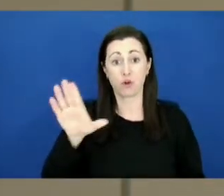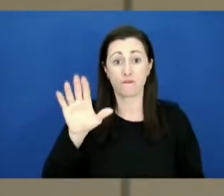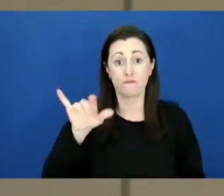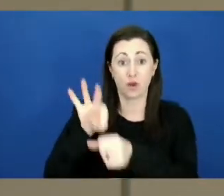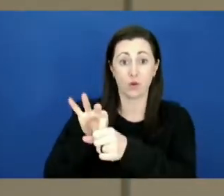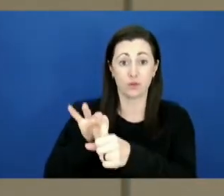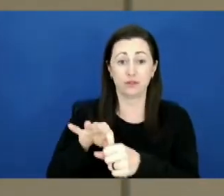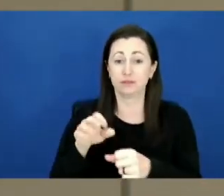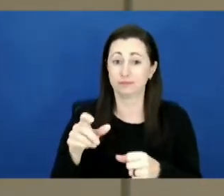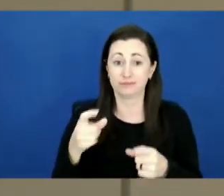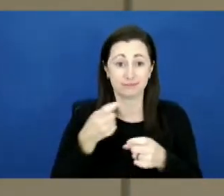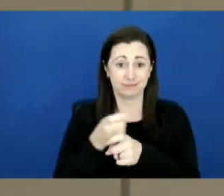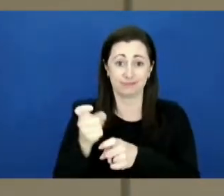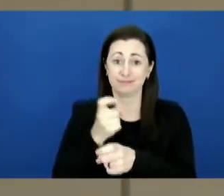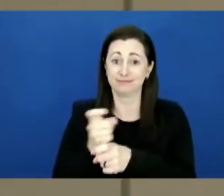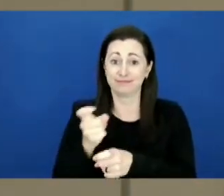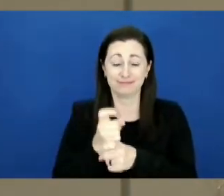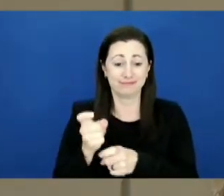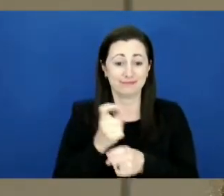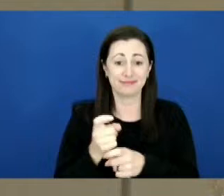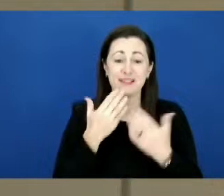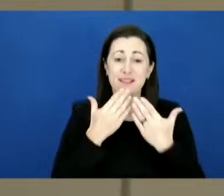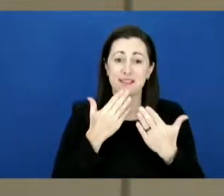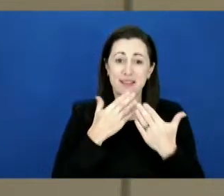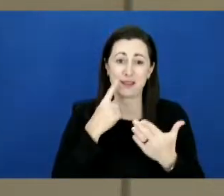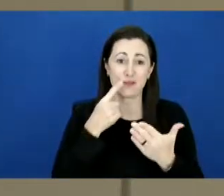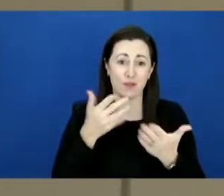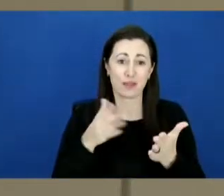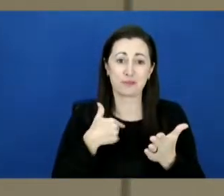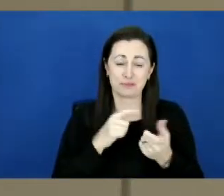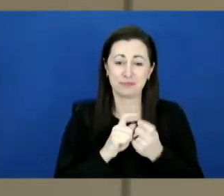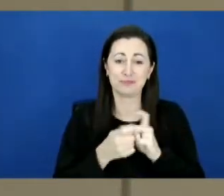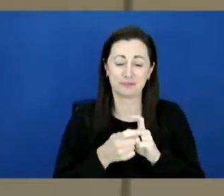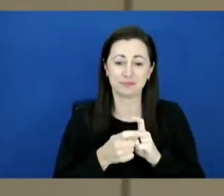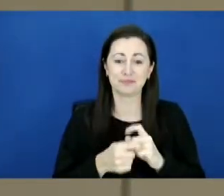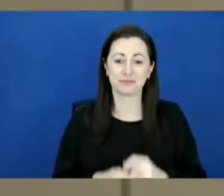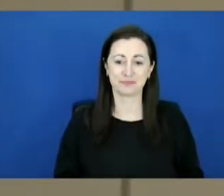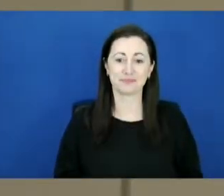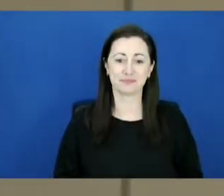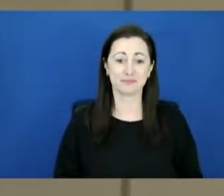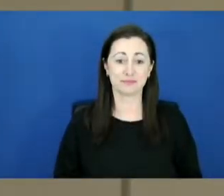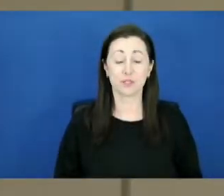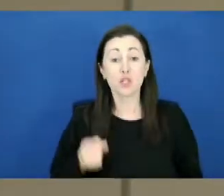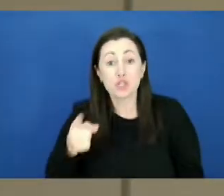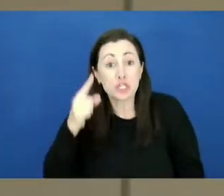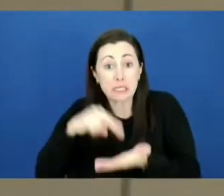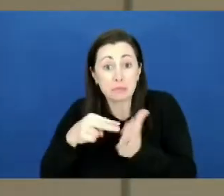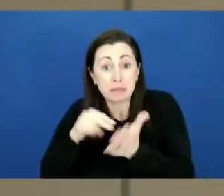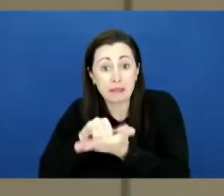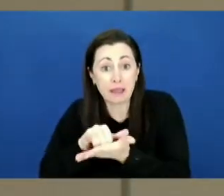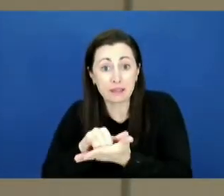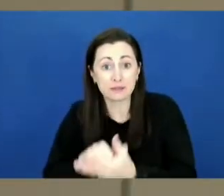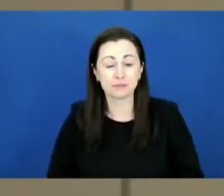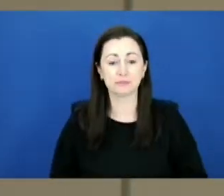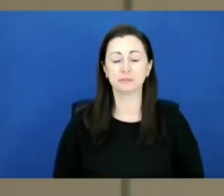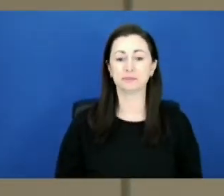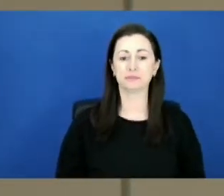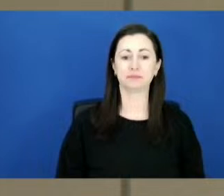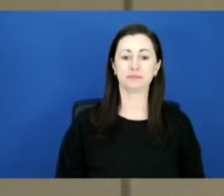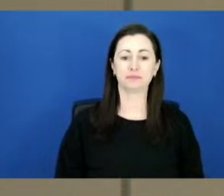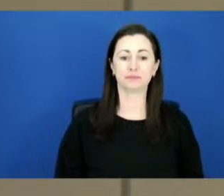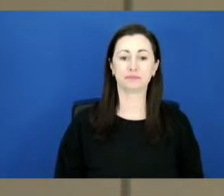THEY KEPT SAYING THEY FRACKED UP